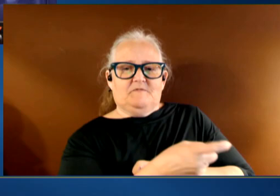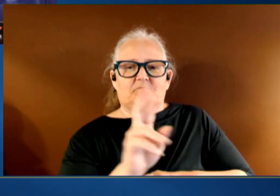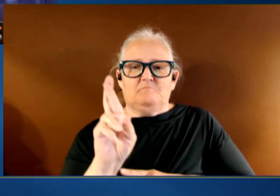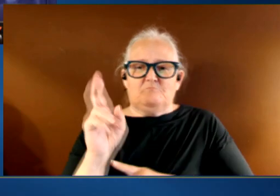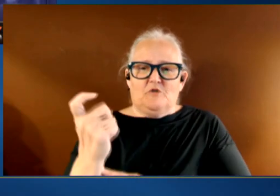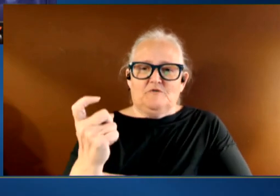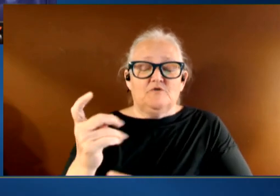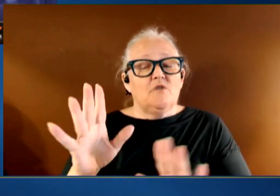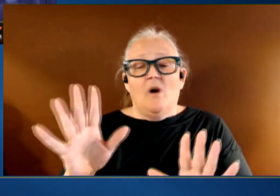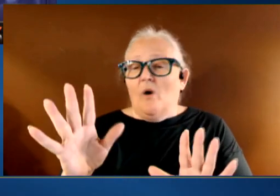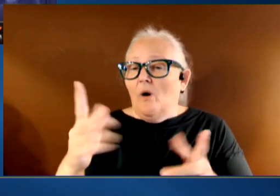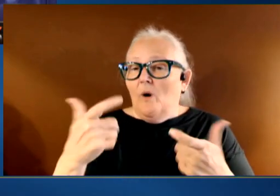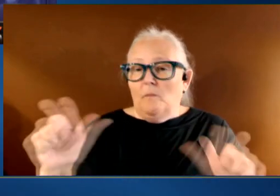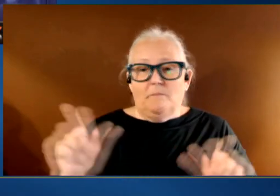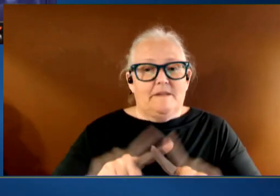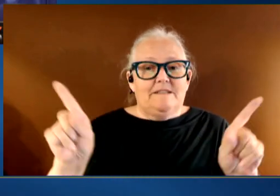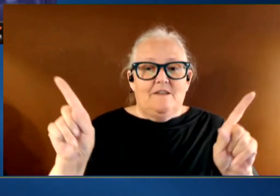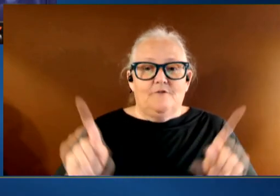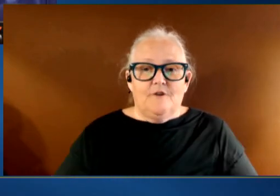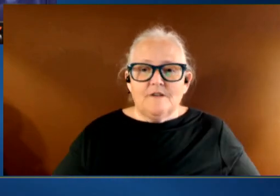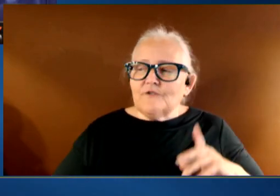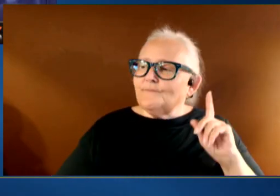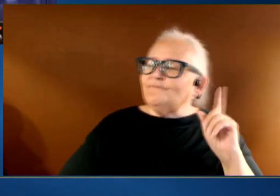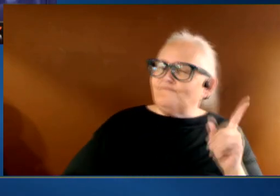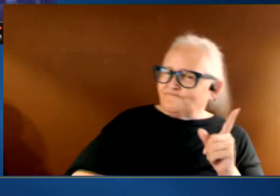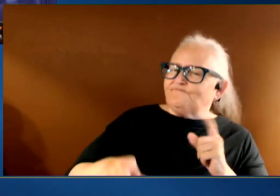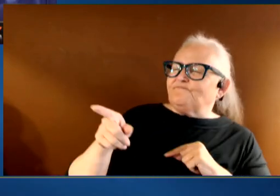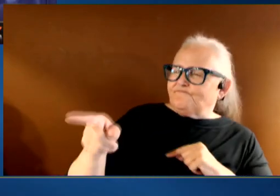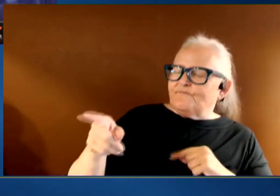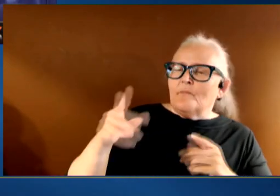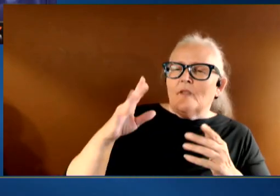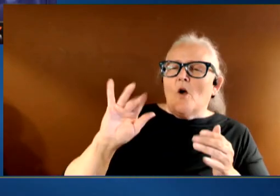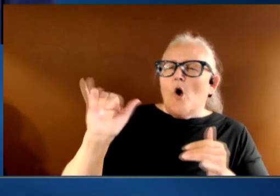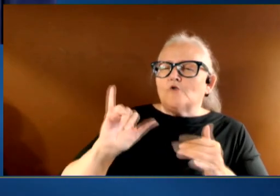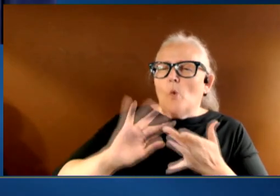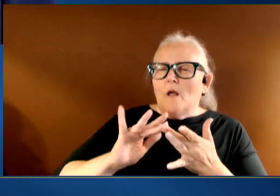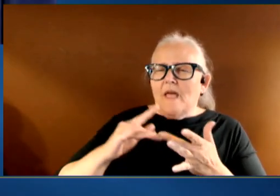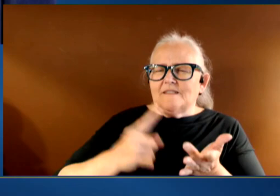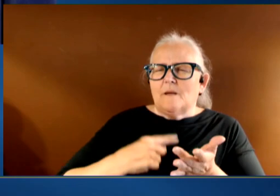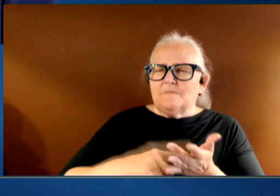Drew Campbell: Countering the misinformation that's online and also just the providers,